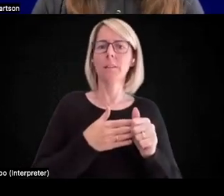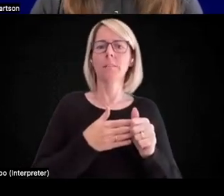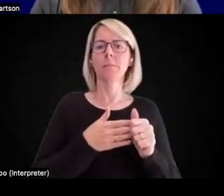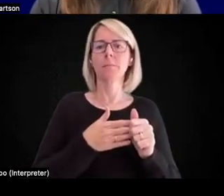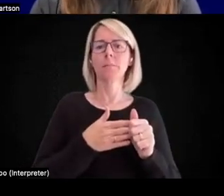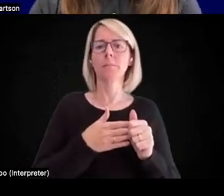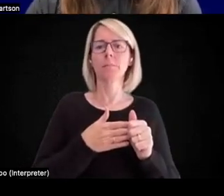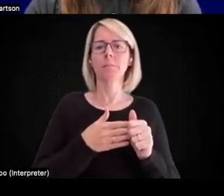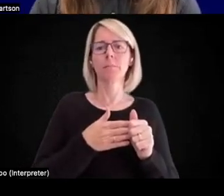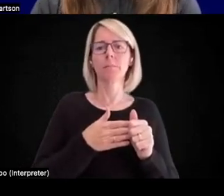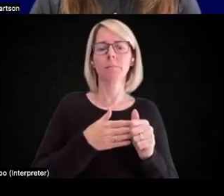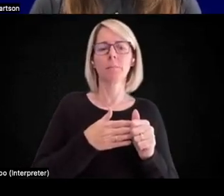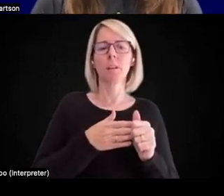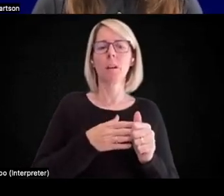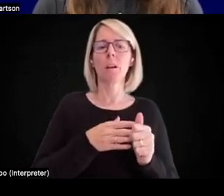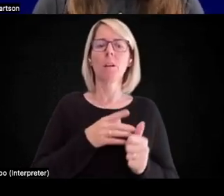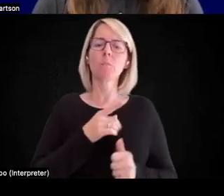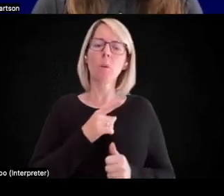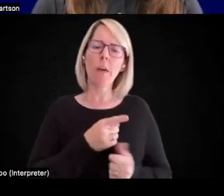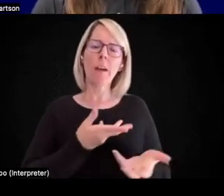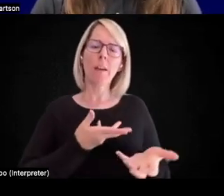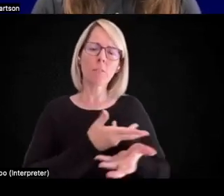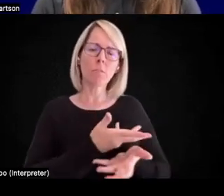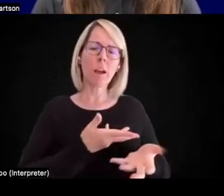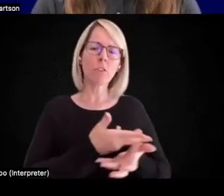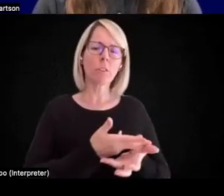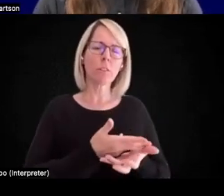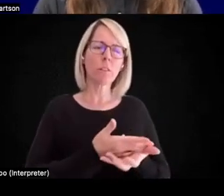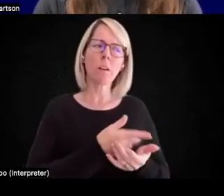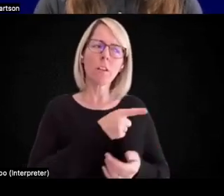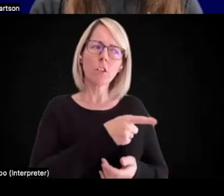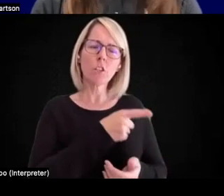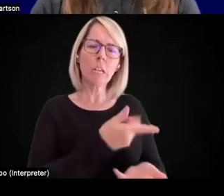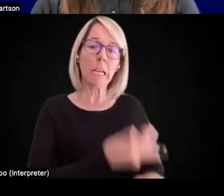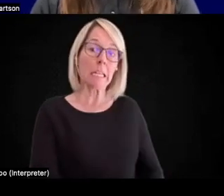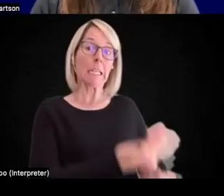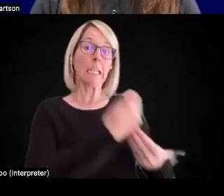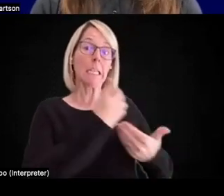being involved in that interaction, was she giving me a turn or was I just having to take a turn,